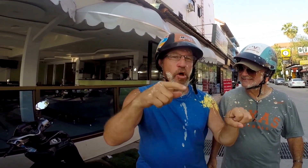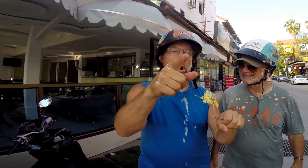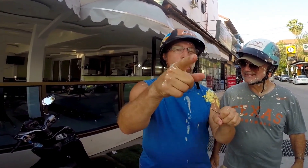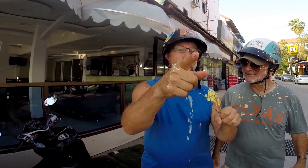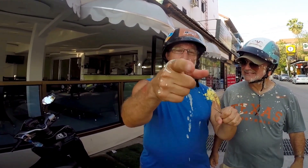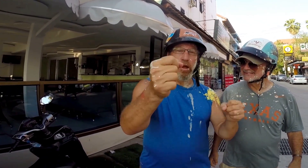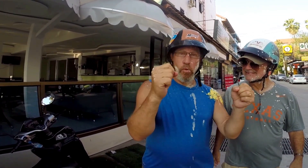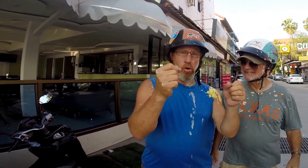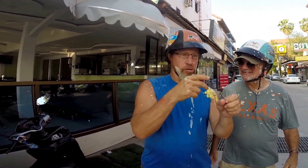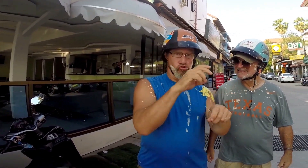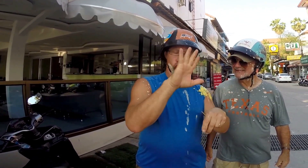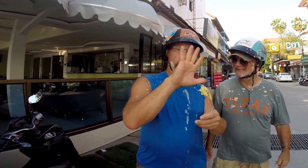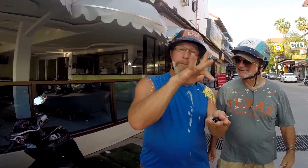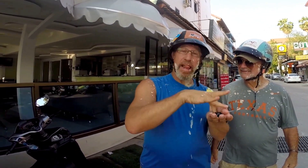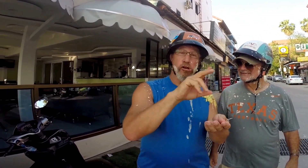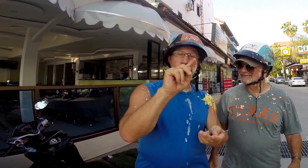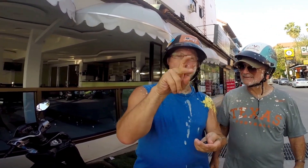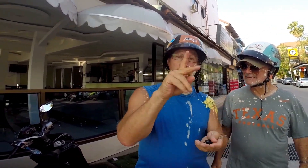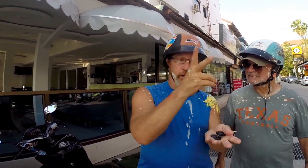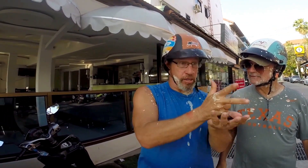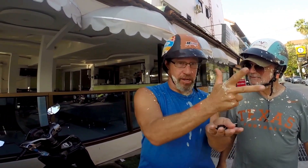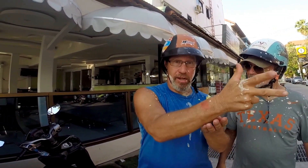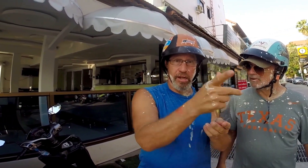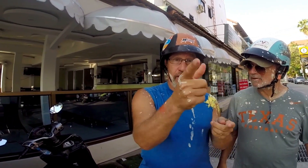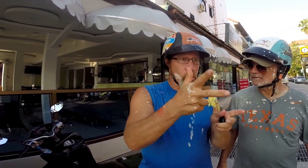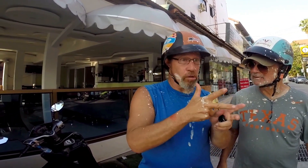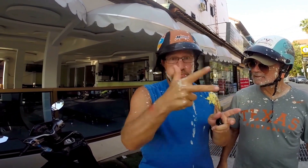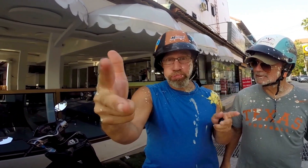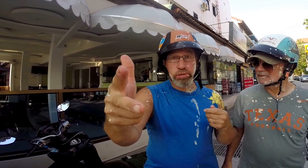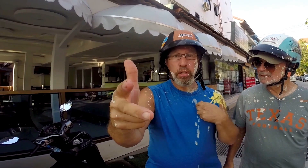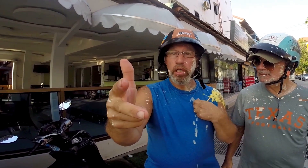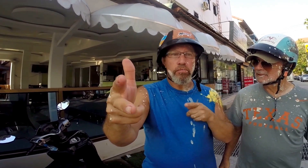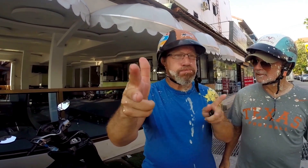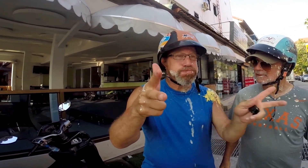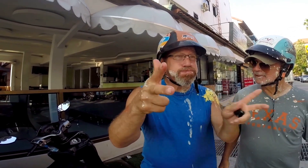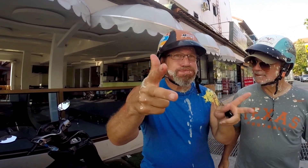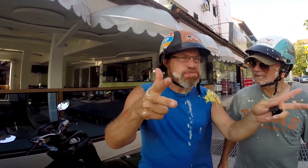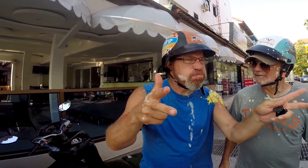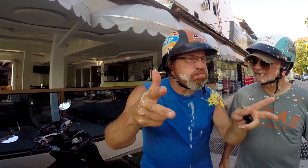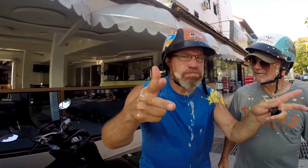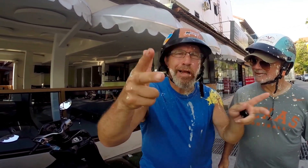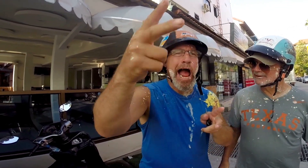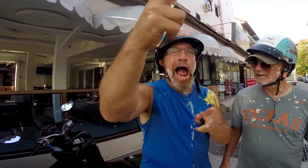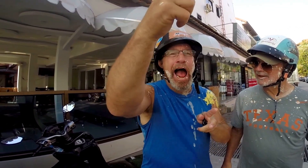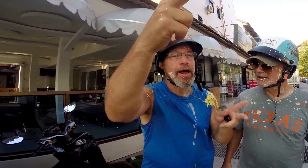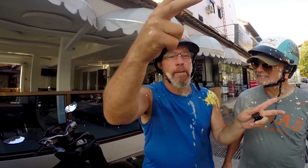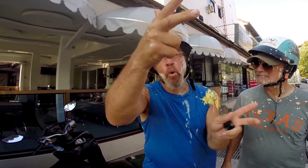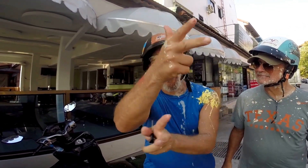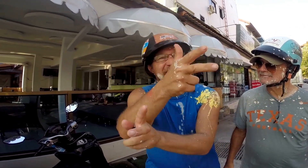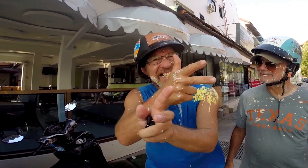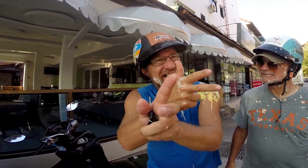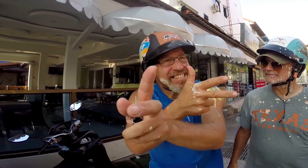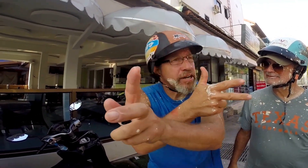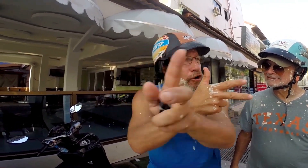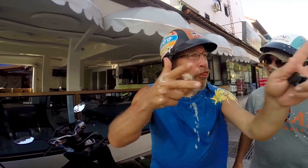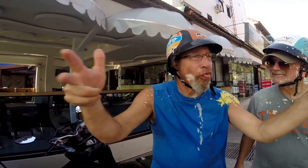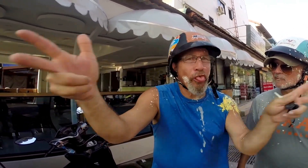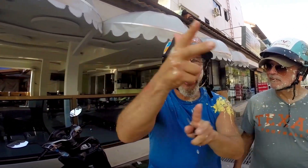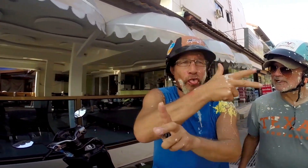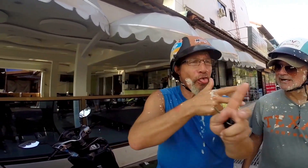Your motorcycle was in the middle of the track, right? While I was all over the road, on the left side, the right side - all over.